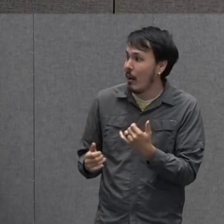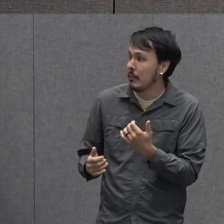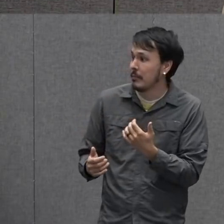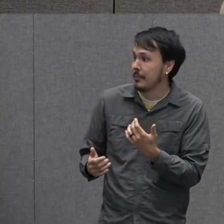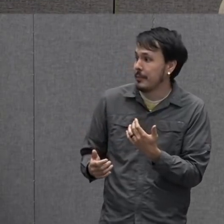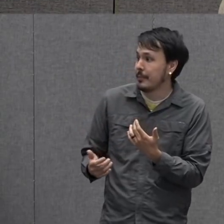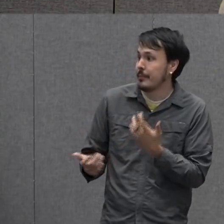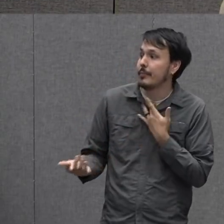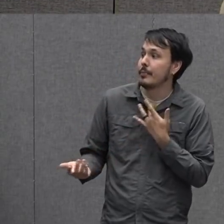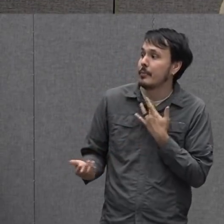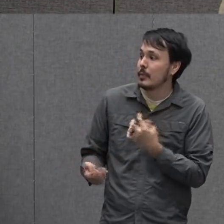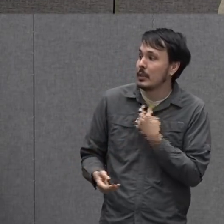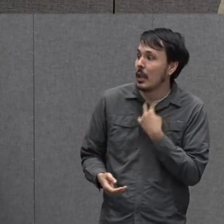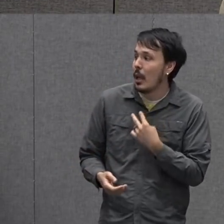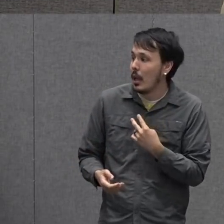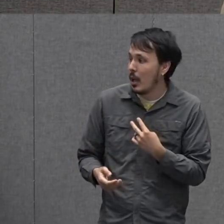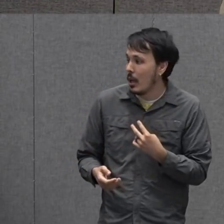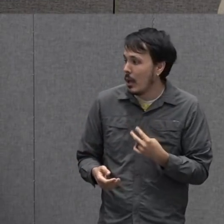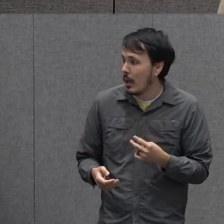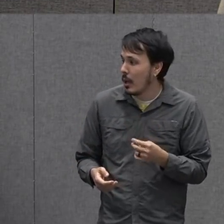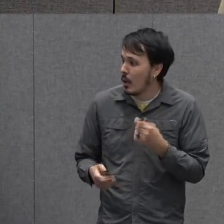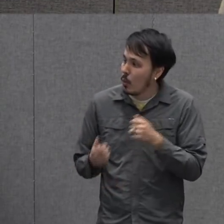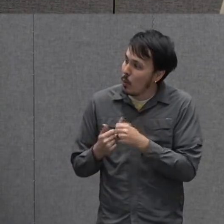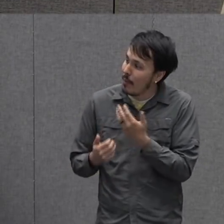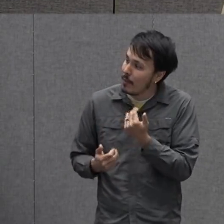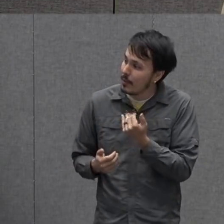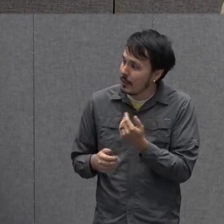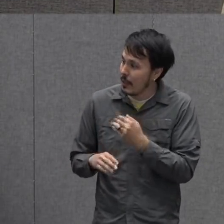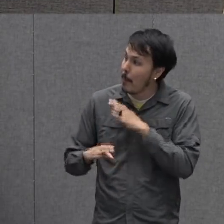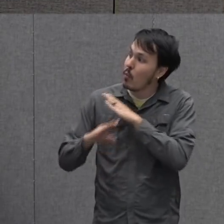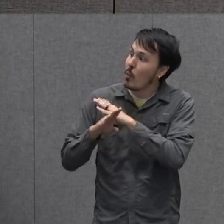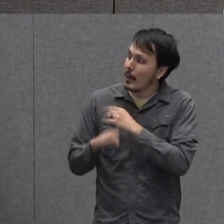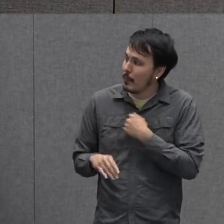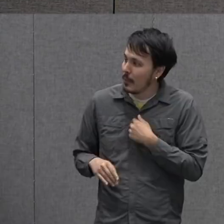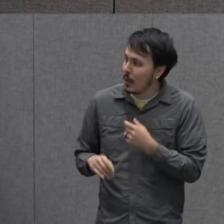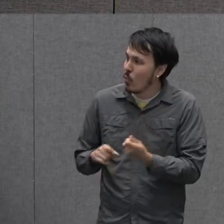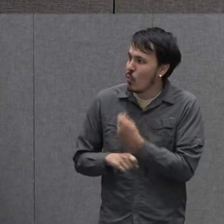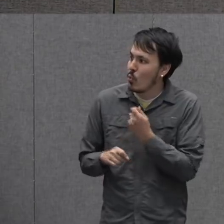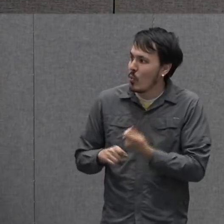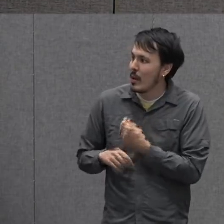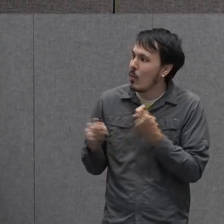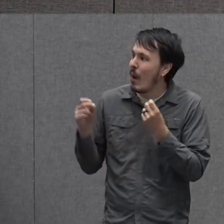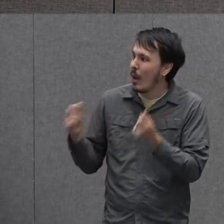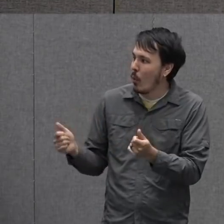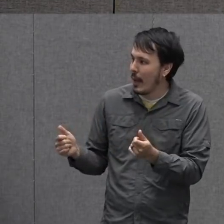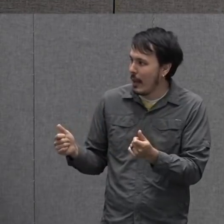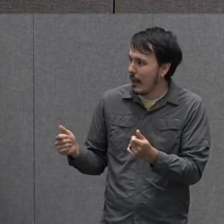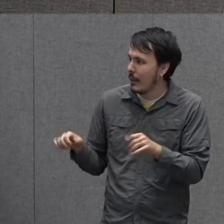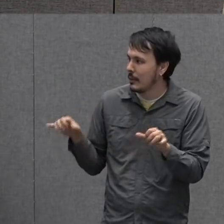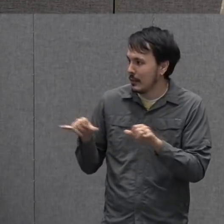to make 15, so it keeps me from being able to win right away. Just like Miss Sears did.